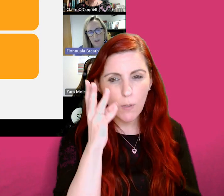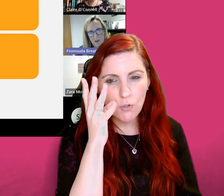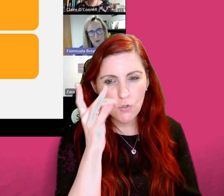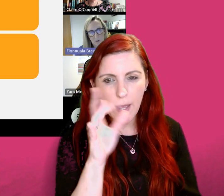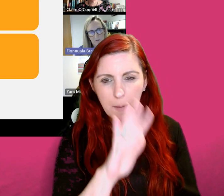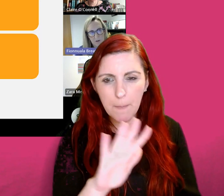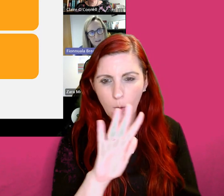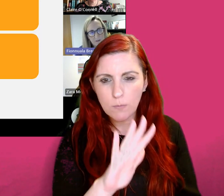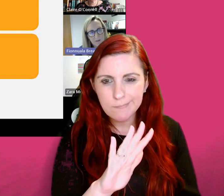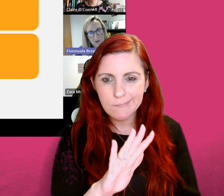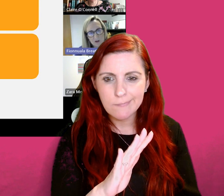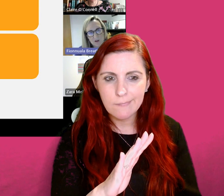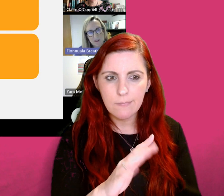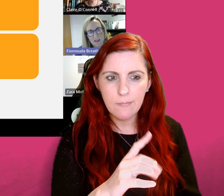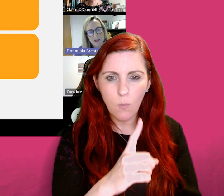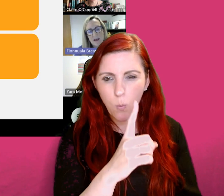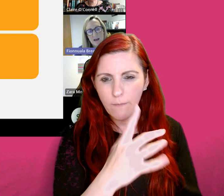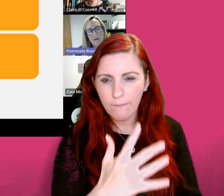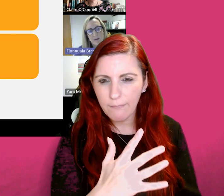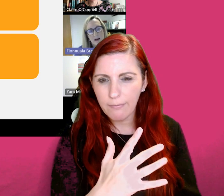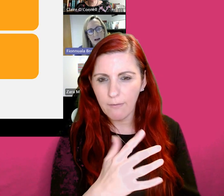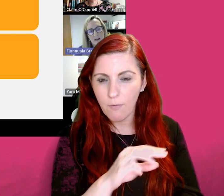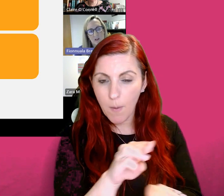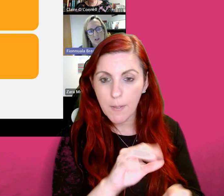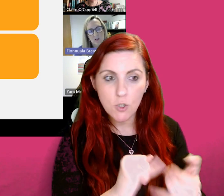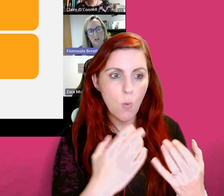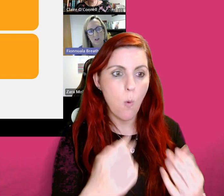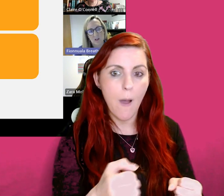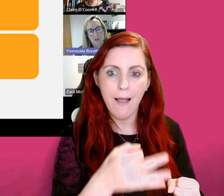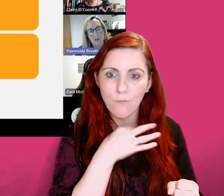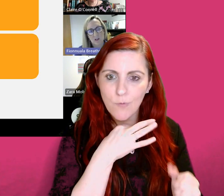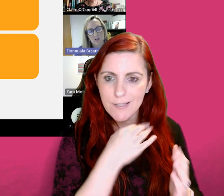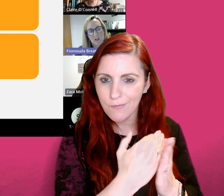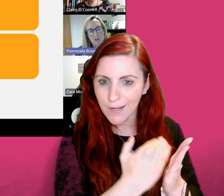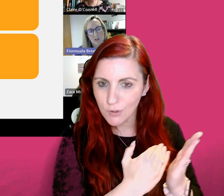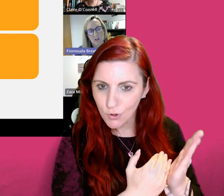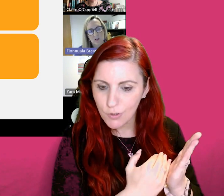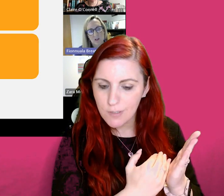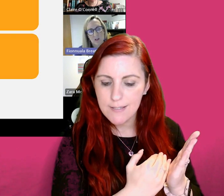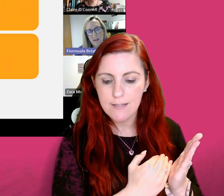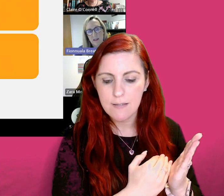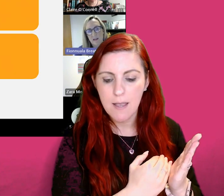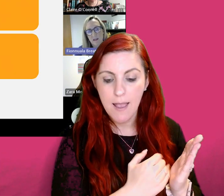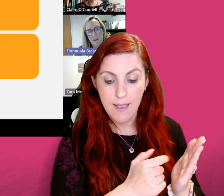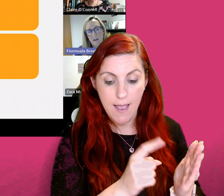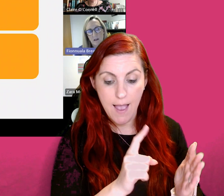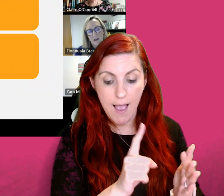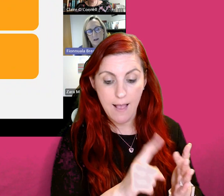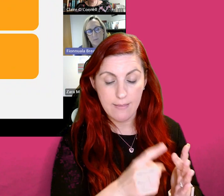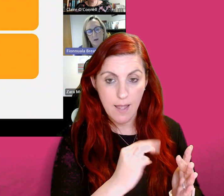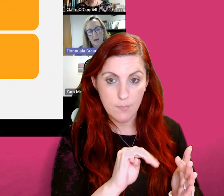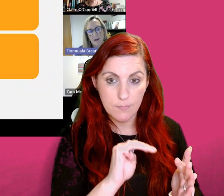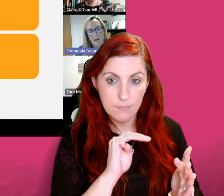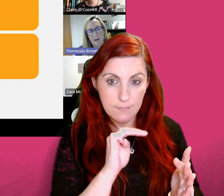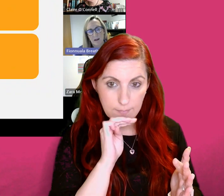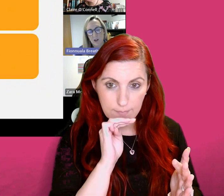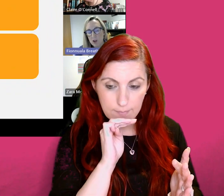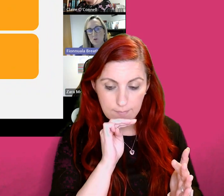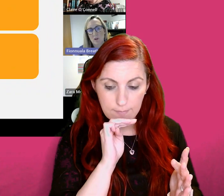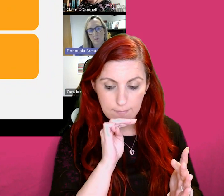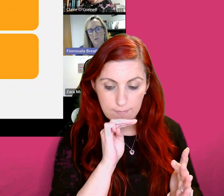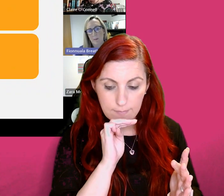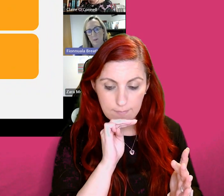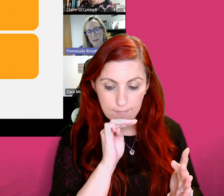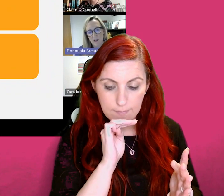population who have risk factors um and and and that results in um a huge number of people being